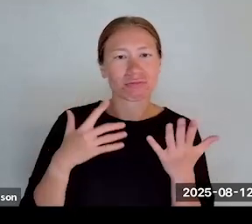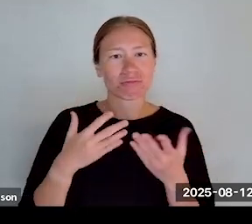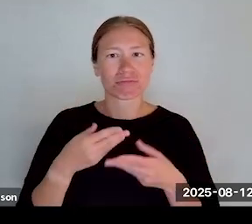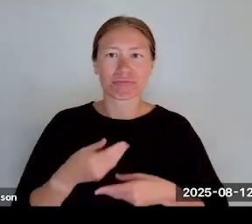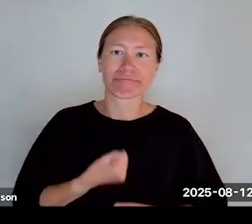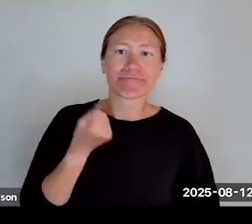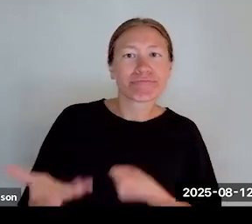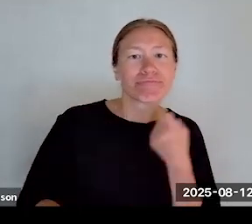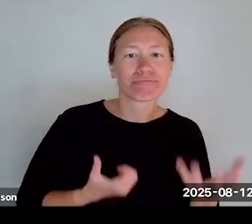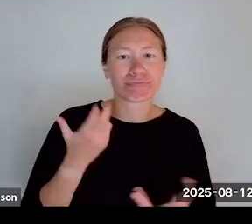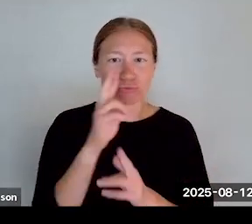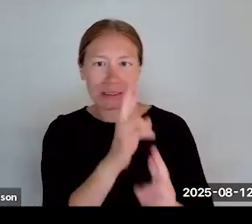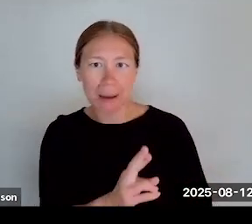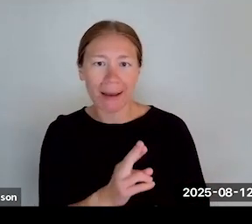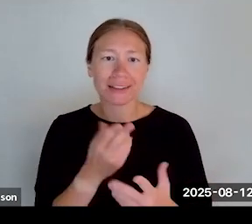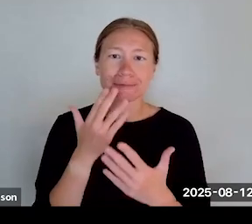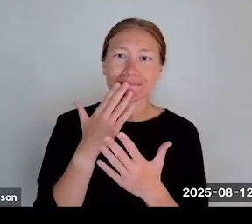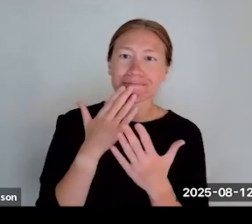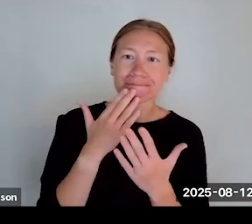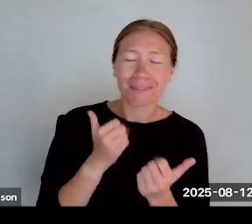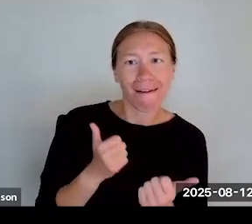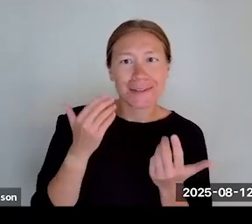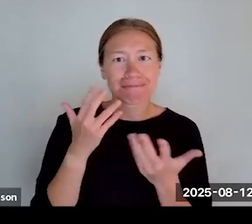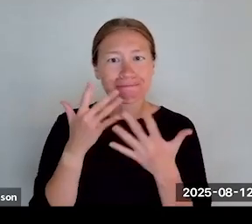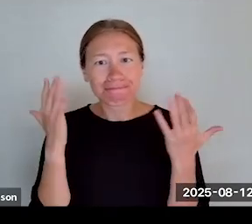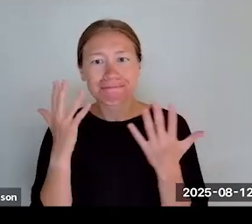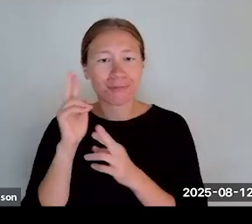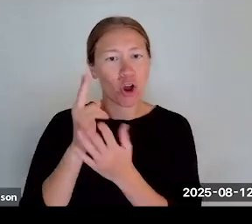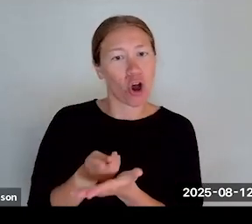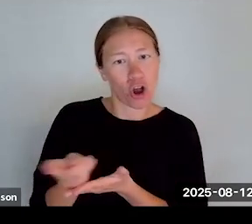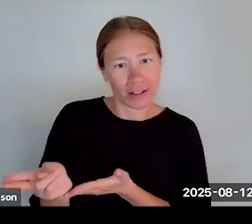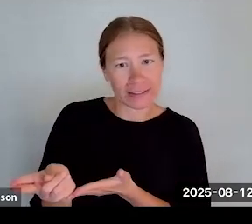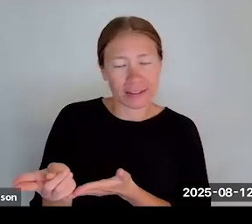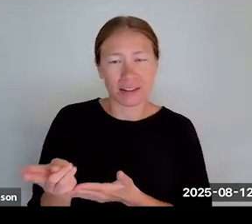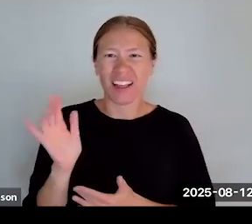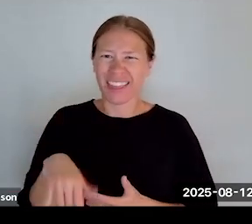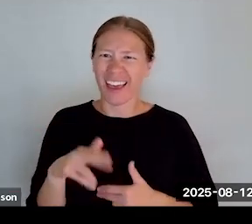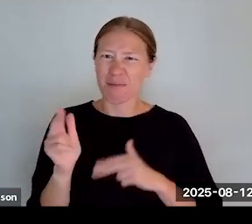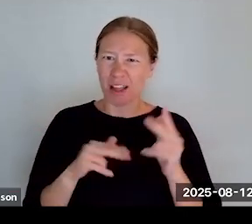kindness, and honesty. Approaching interactions with courtesy helps build rapport and trust